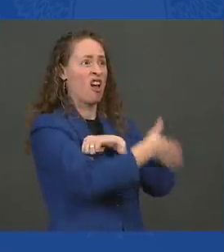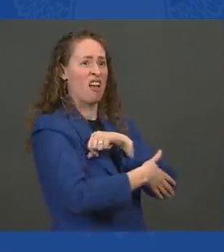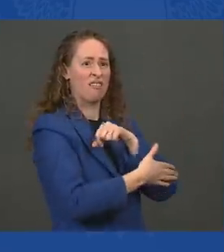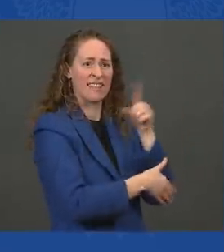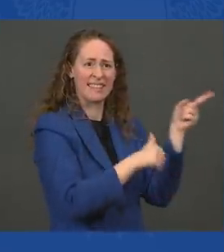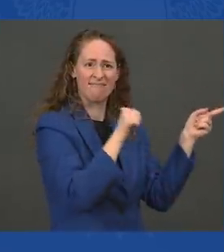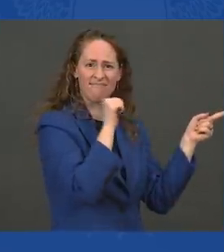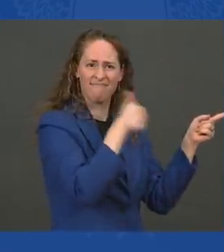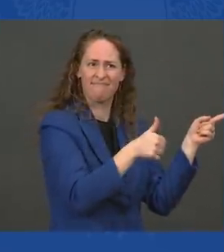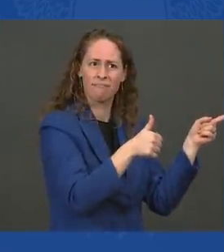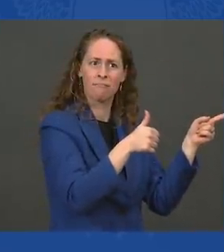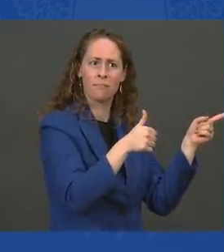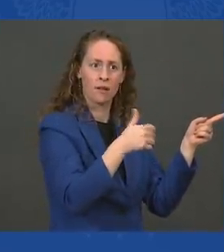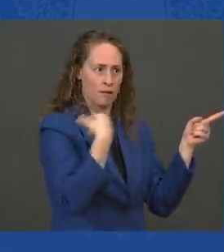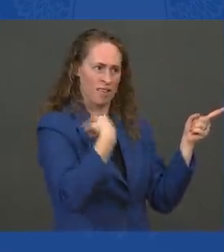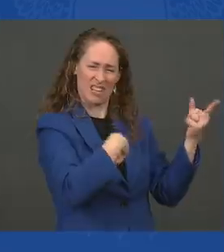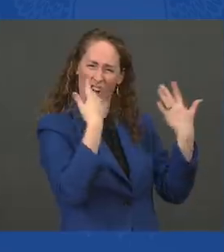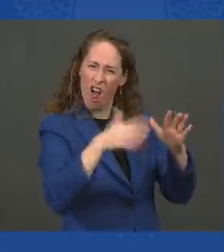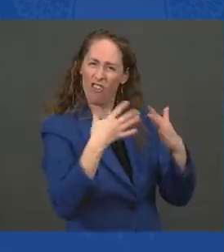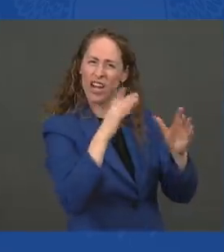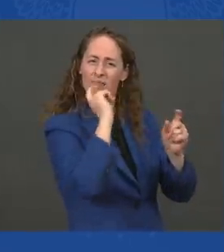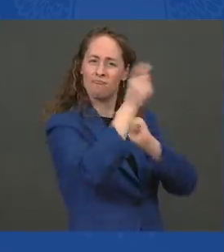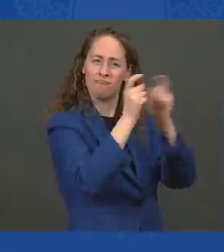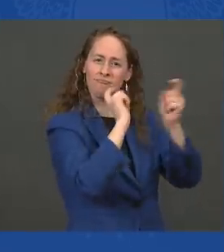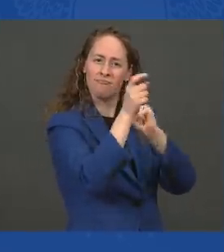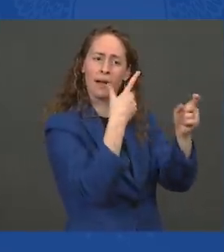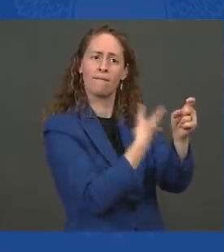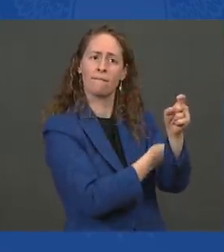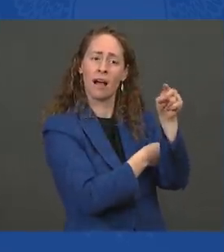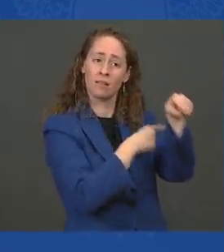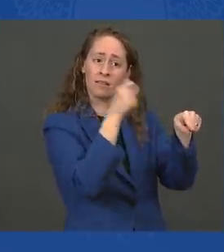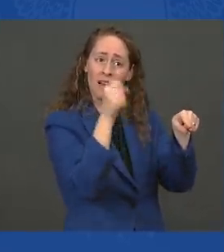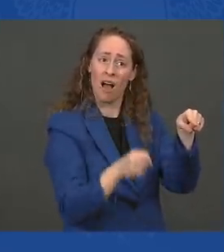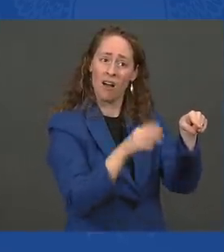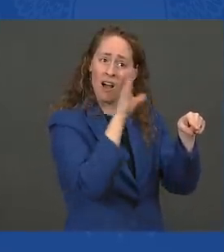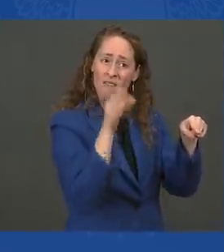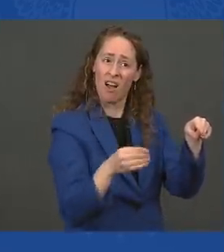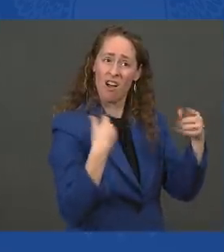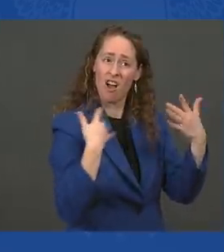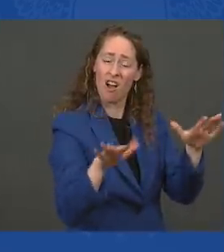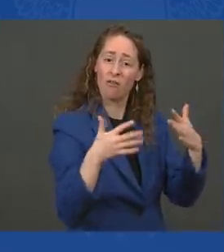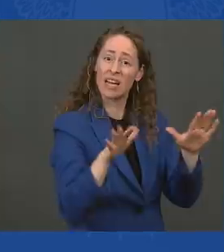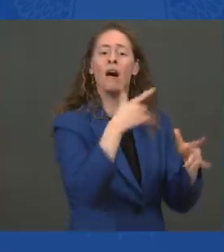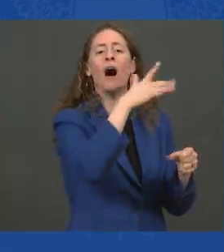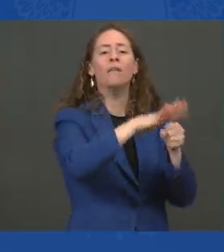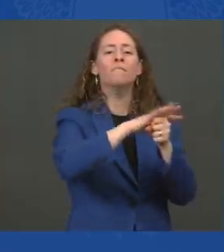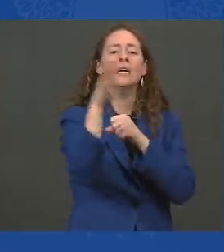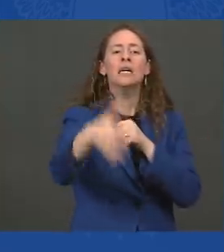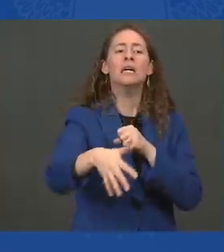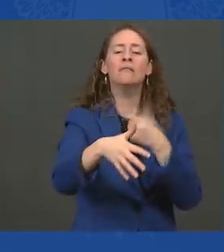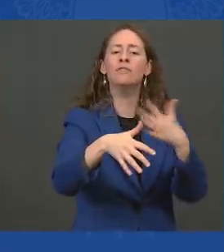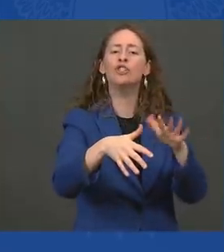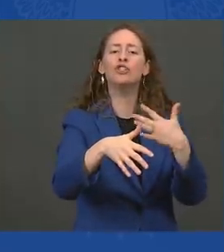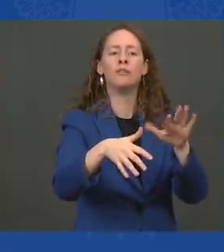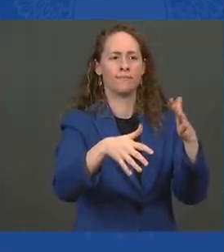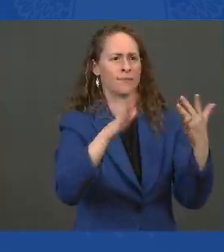South Africa doesn't need any more vaccine; they're having trouble getting it out into people's arms, and the reluctance is there.